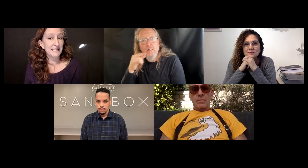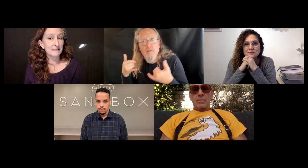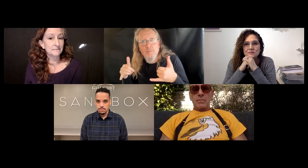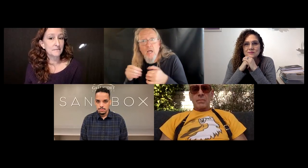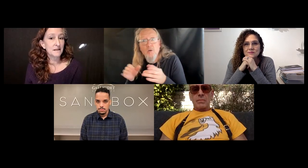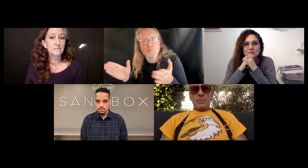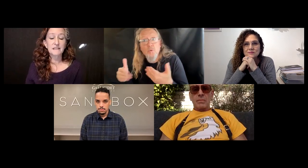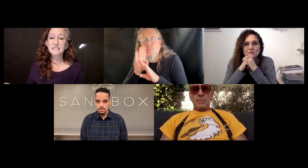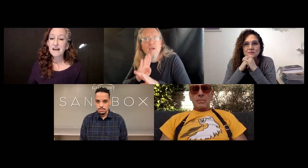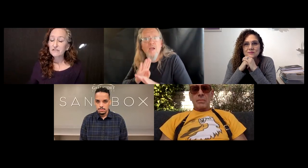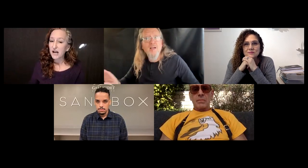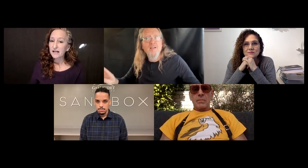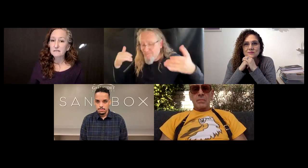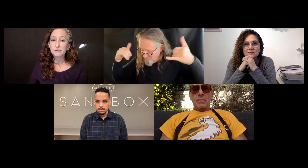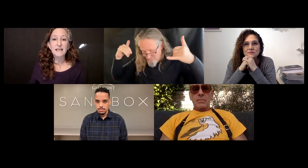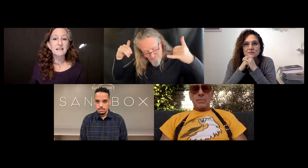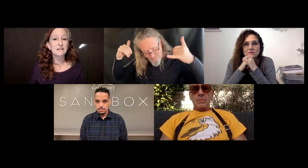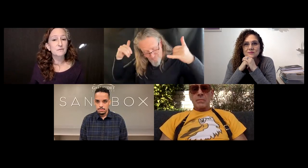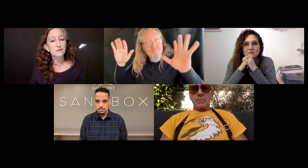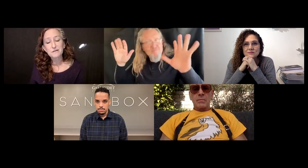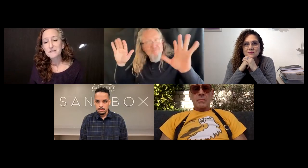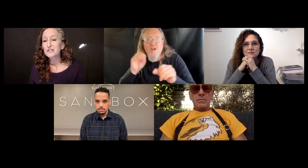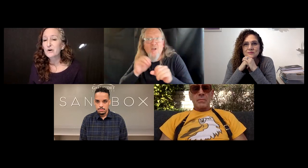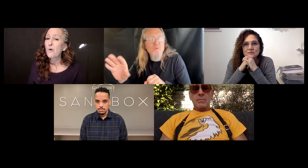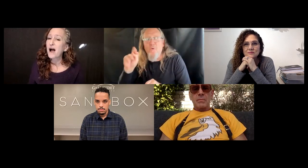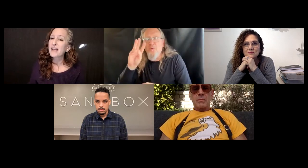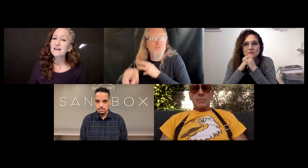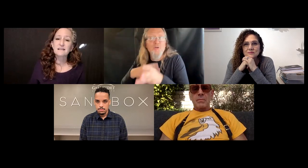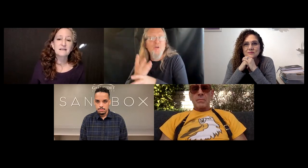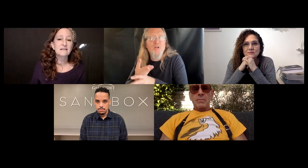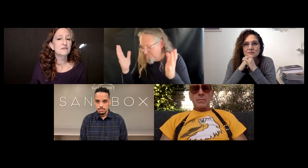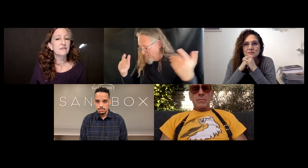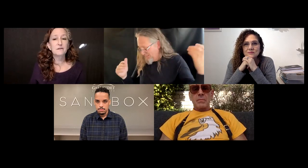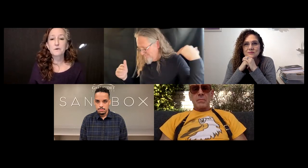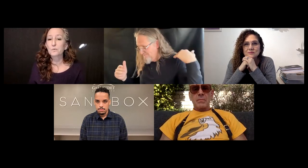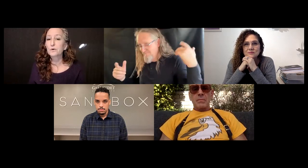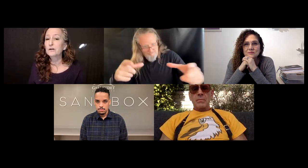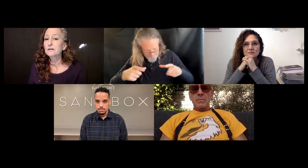"But the deaf child playing in their room, its so quiet they're in their own world."